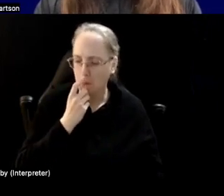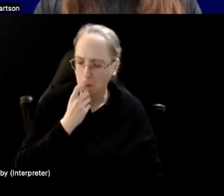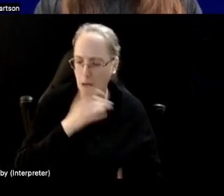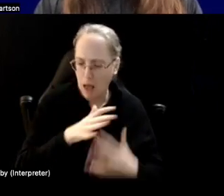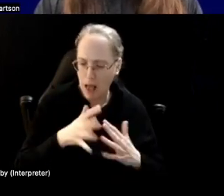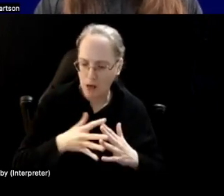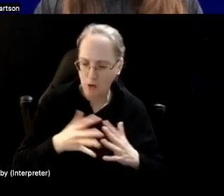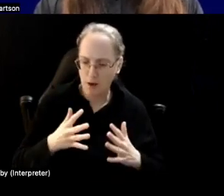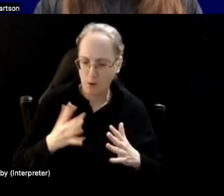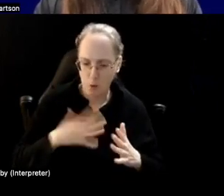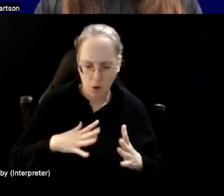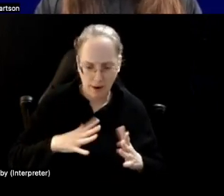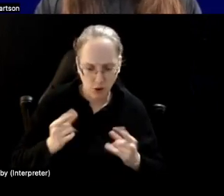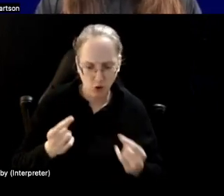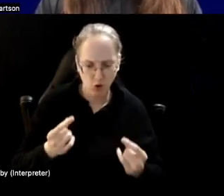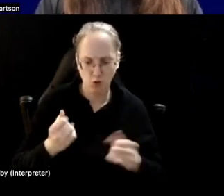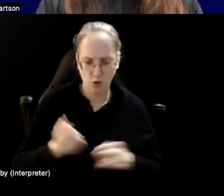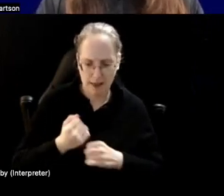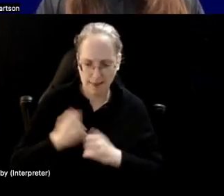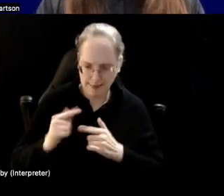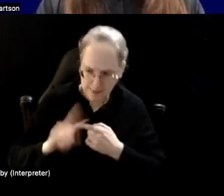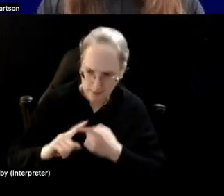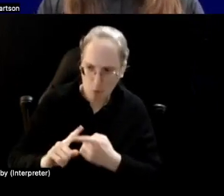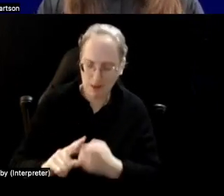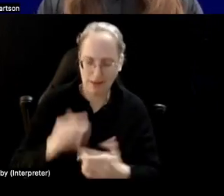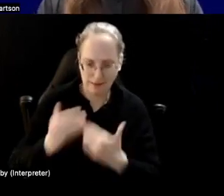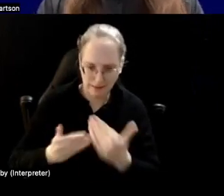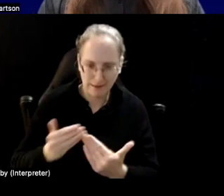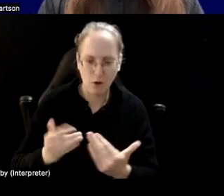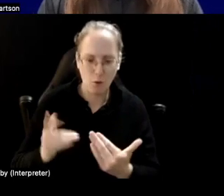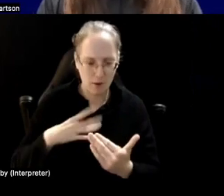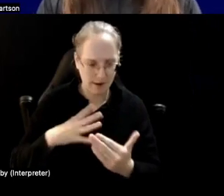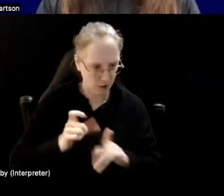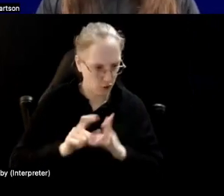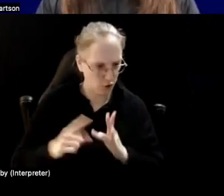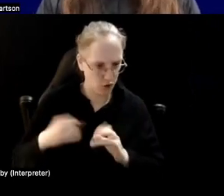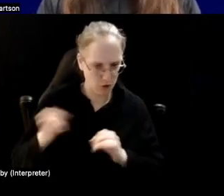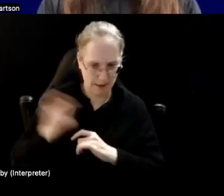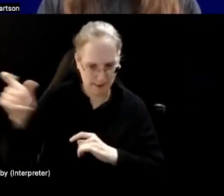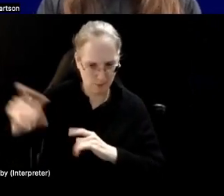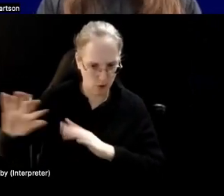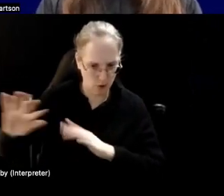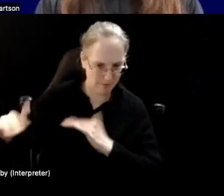do I do to keep this going? What have I got to do to bring this person back into the interaction?",